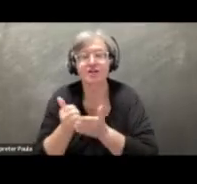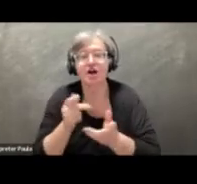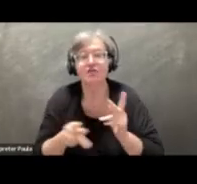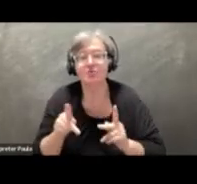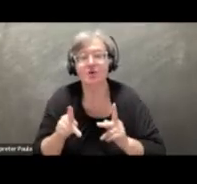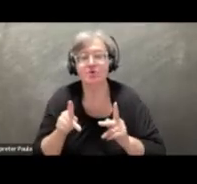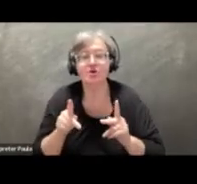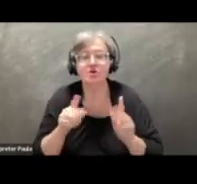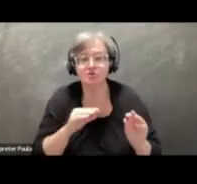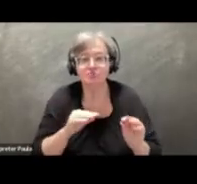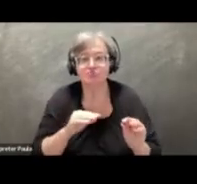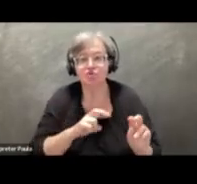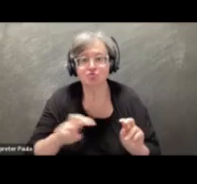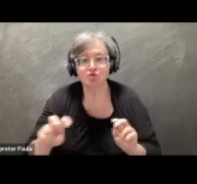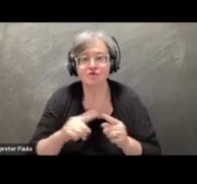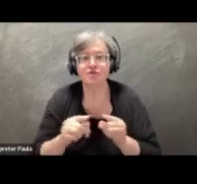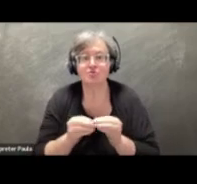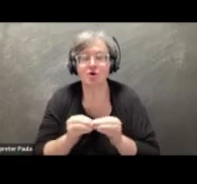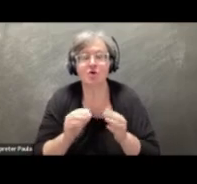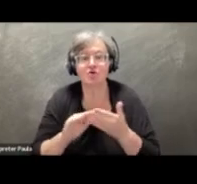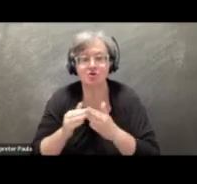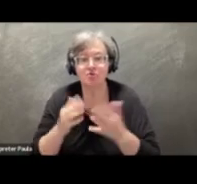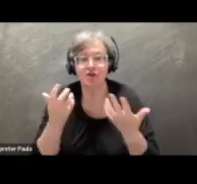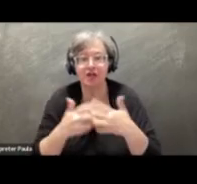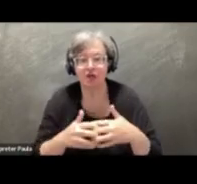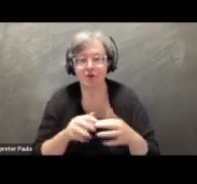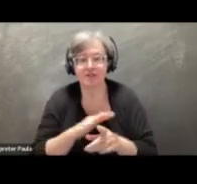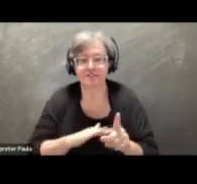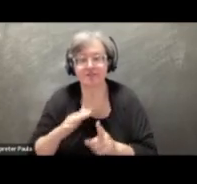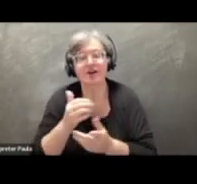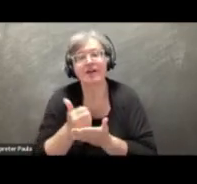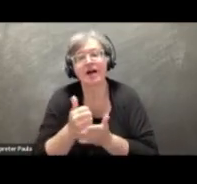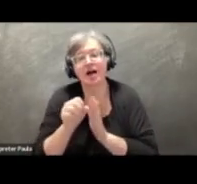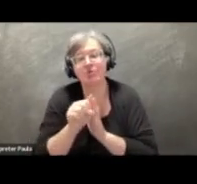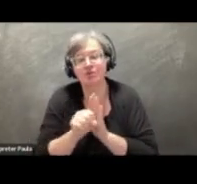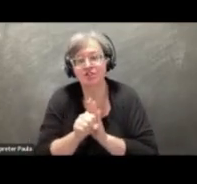settings and assist states and organizations with creating sustainable, person-centered